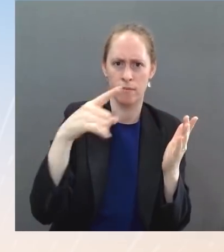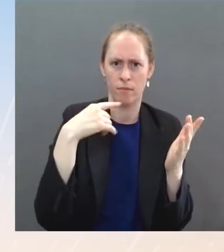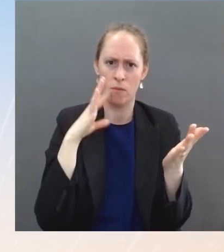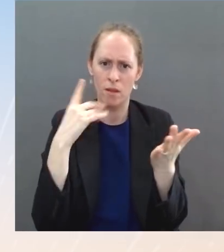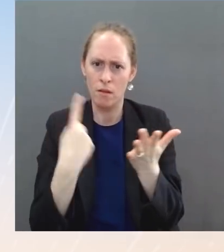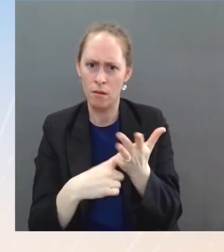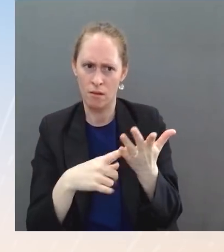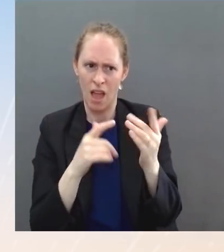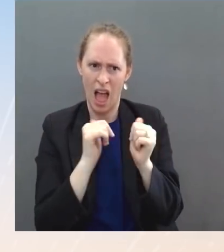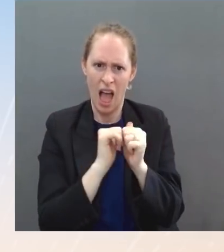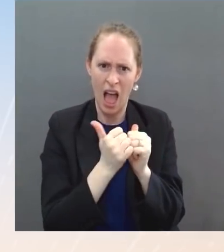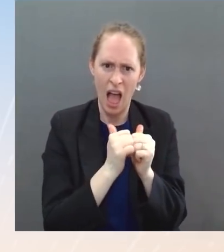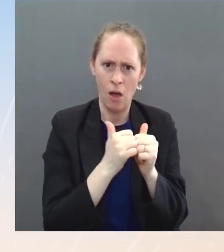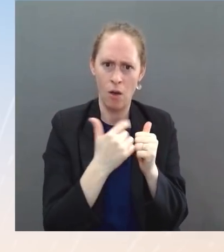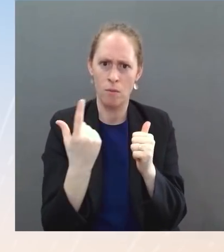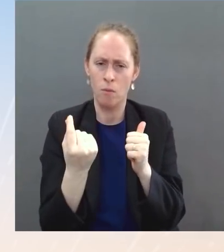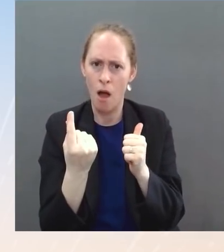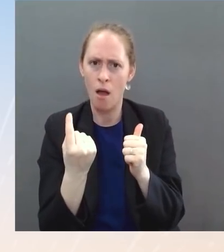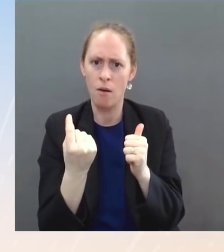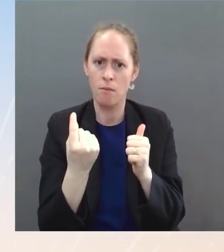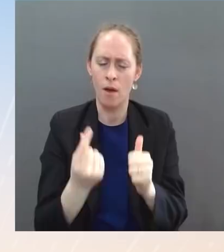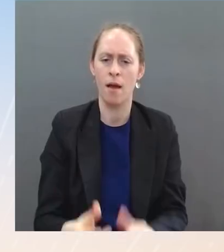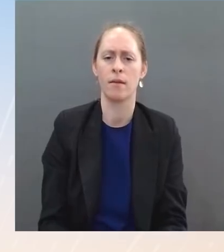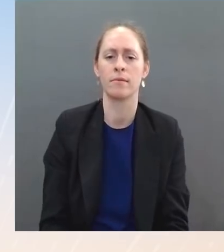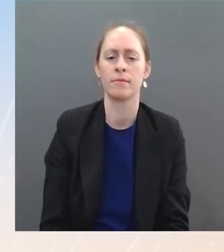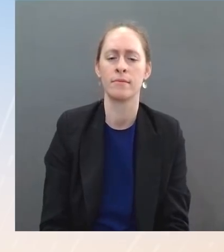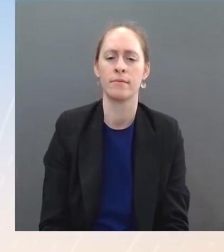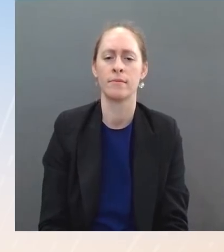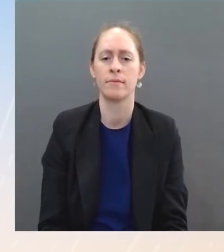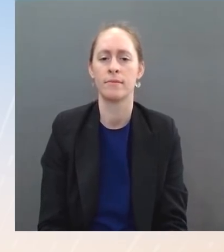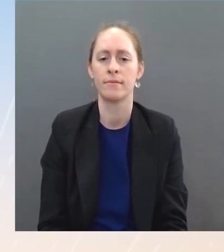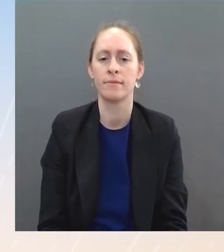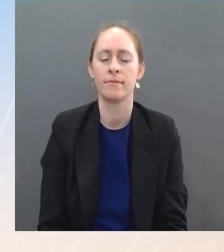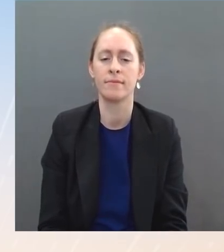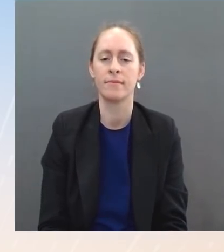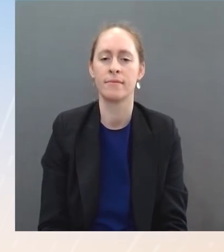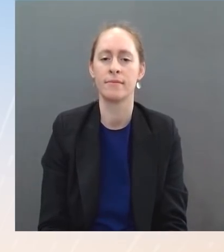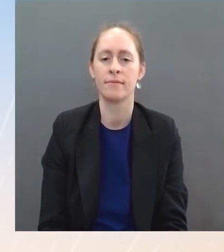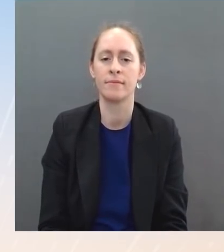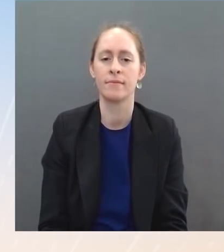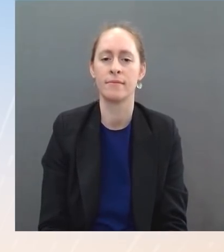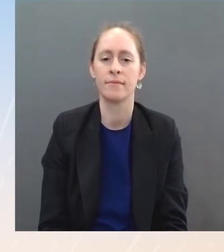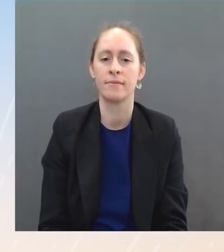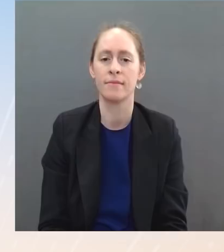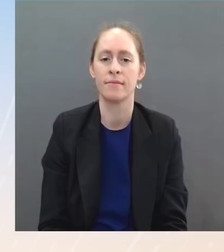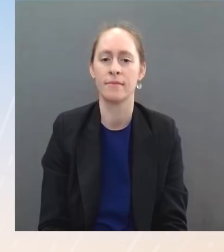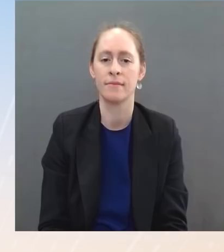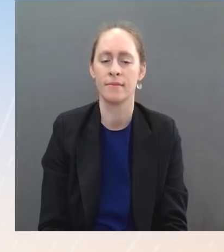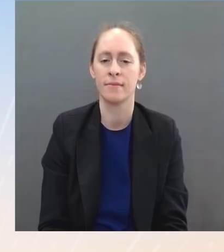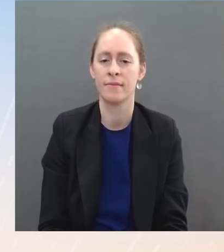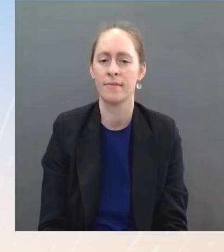there are four main sources of information that we will develop in an effort to help build the case for war crimes.